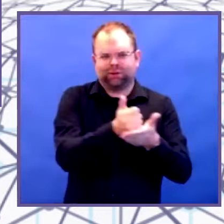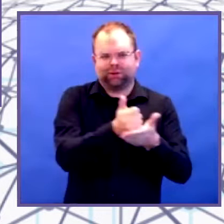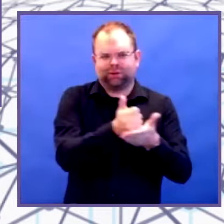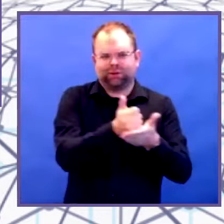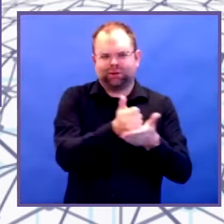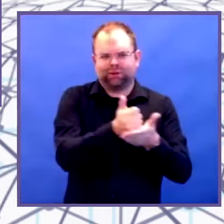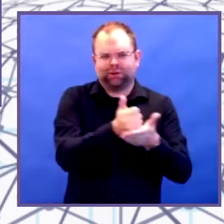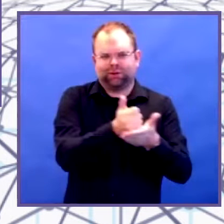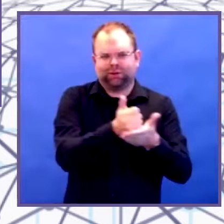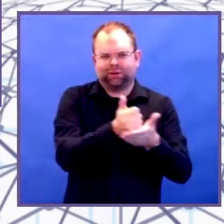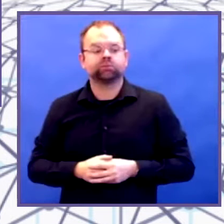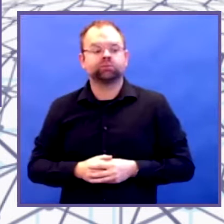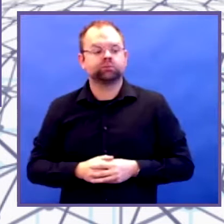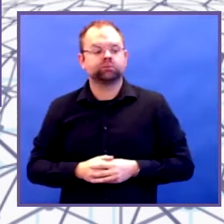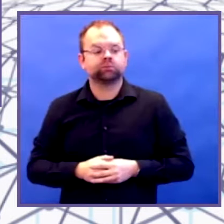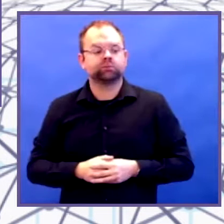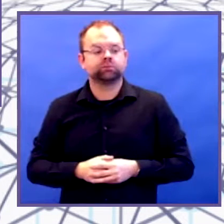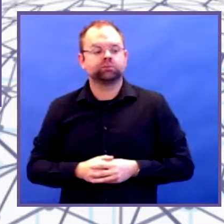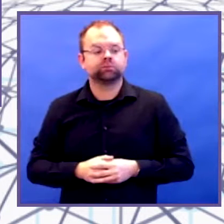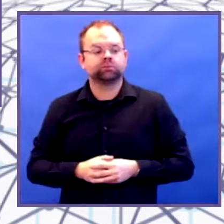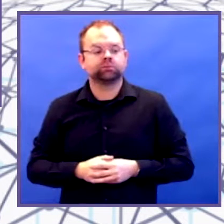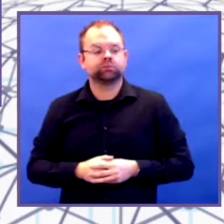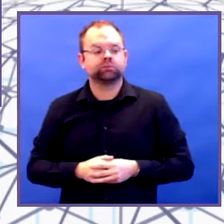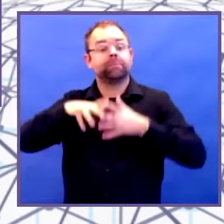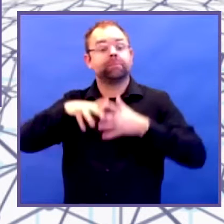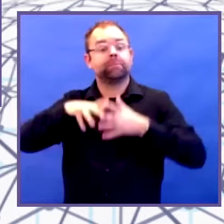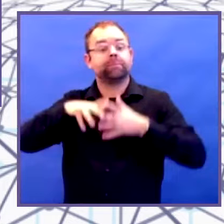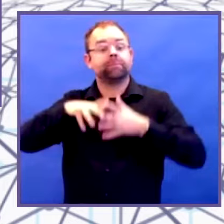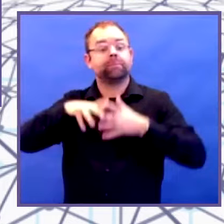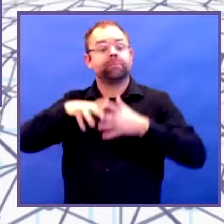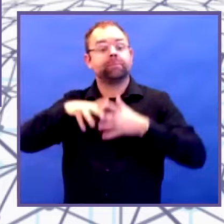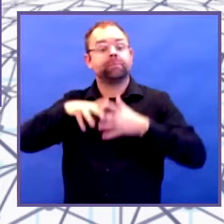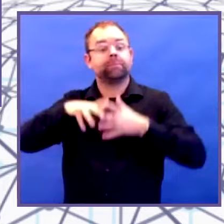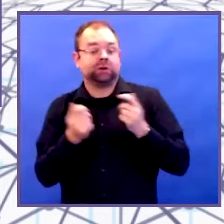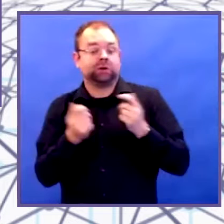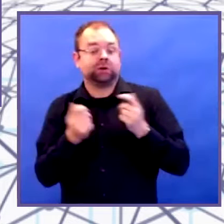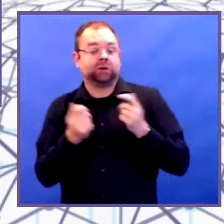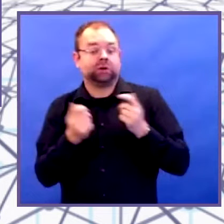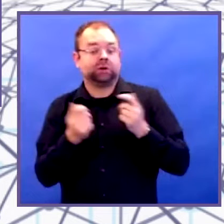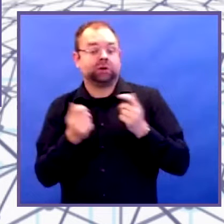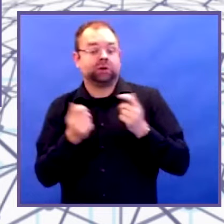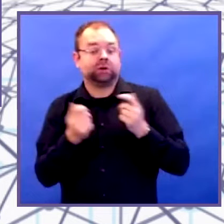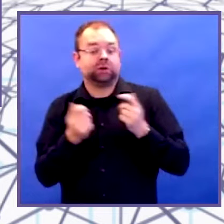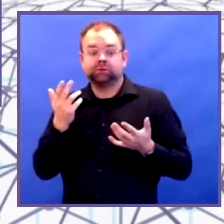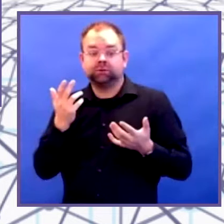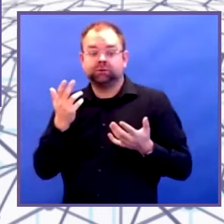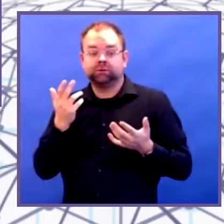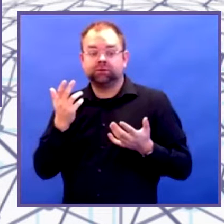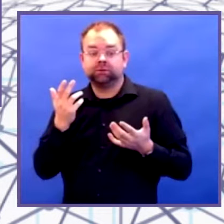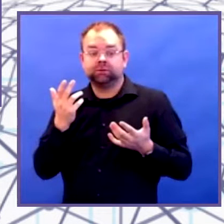That is not to say that provision using a charity model, including mass donations of